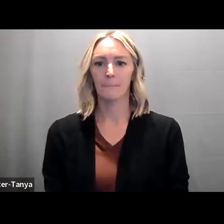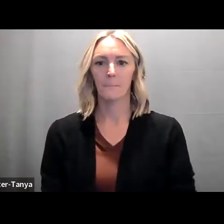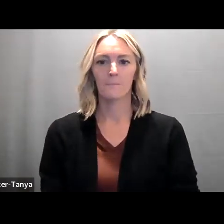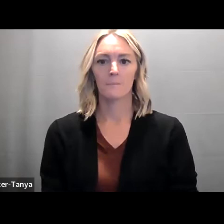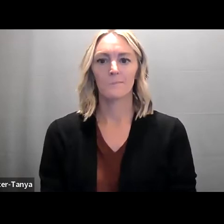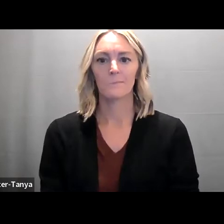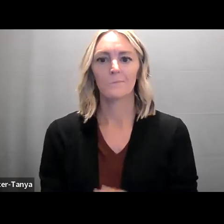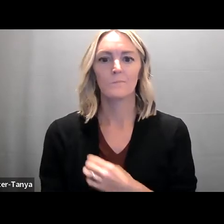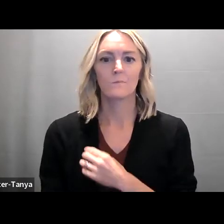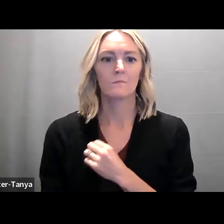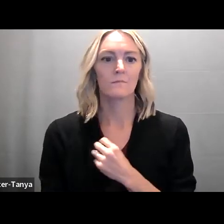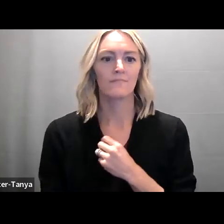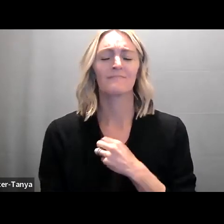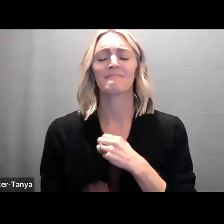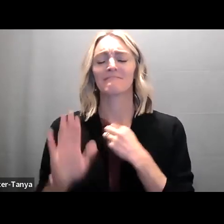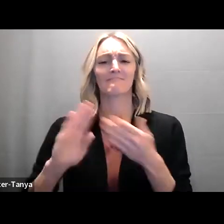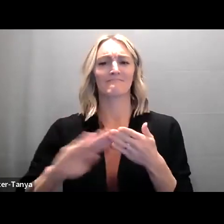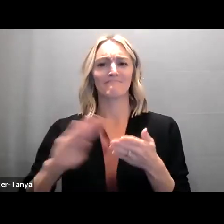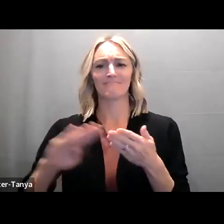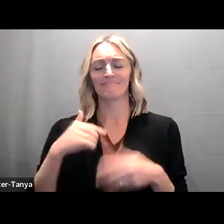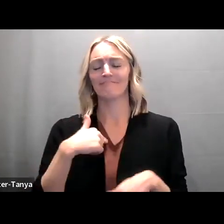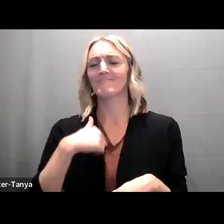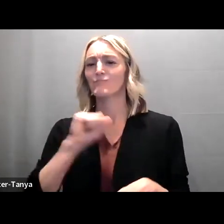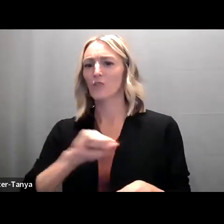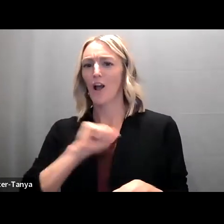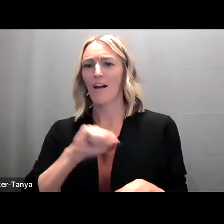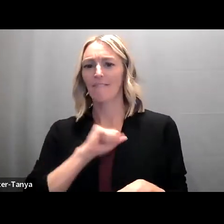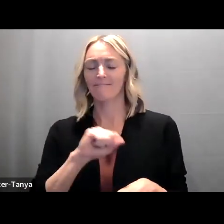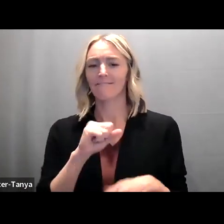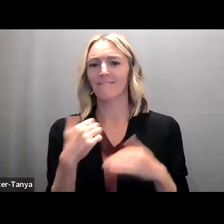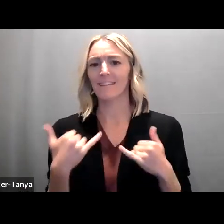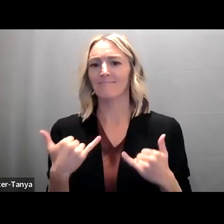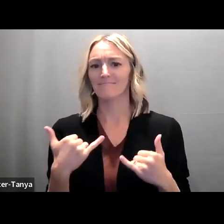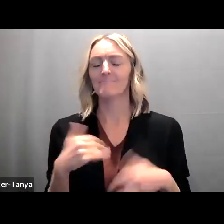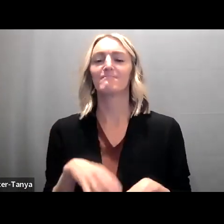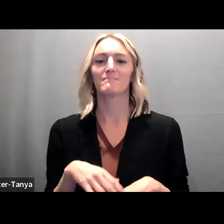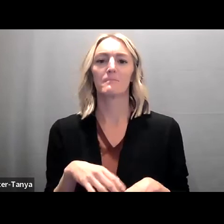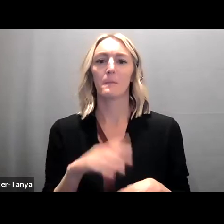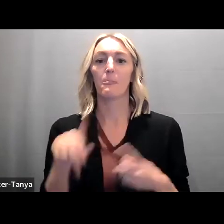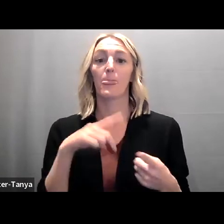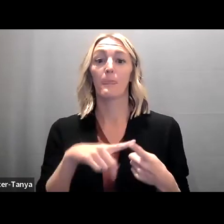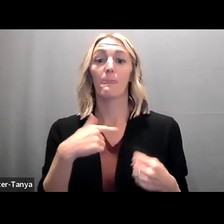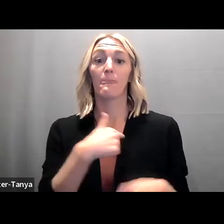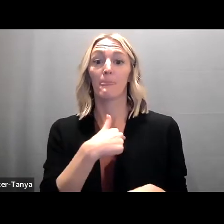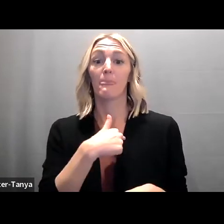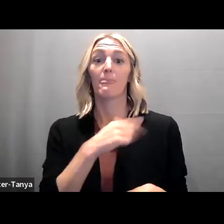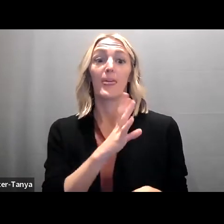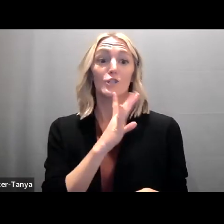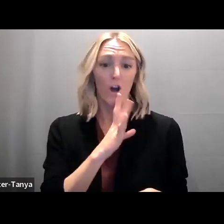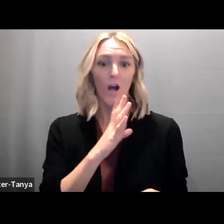Also have to for giverme I'm having bit of a cough this weekend and only likes only makes me cough when I have to talk. So this is fun.